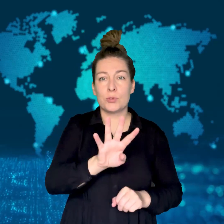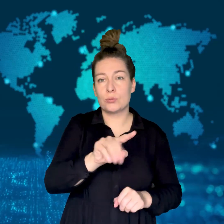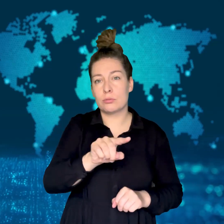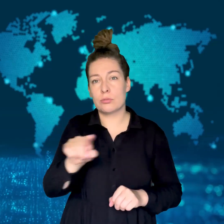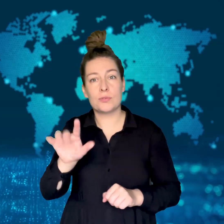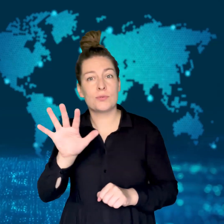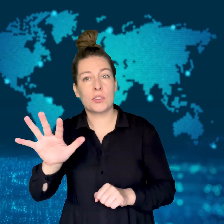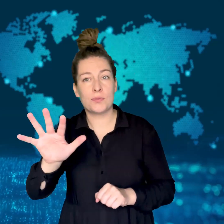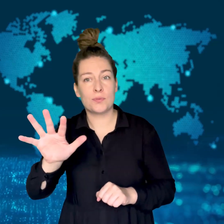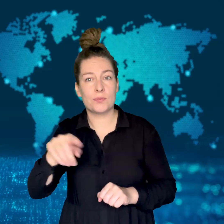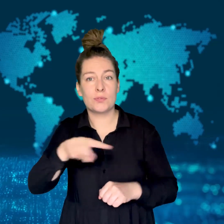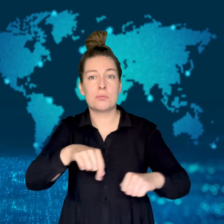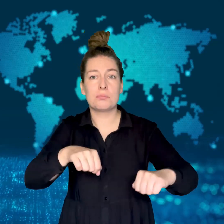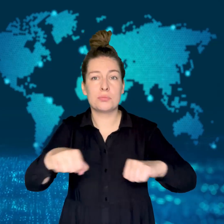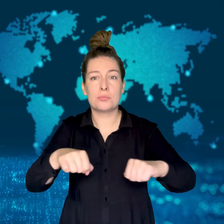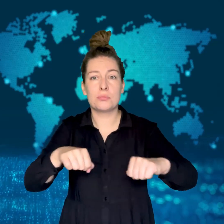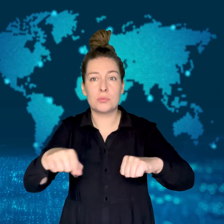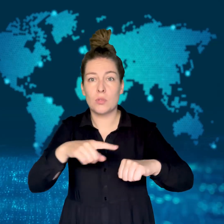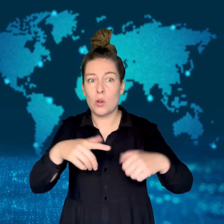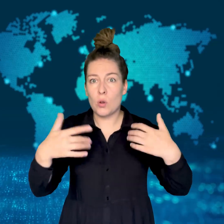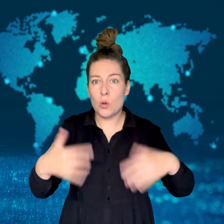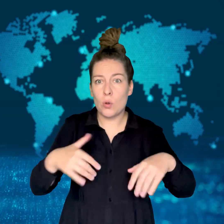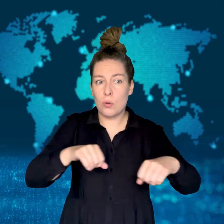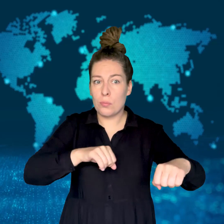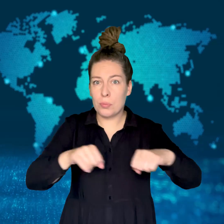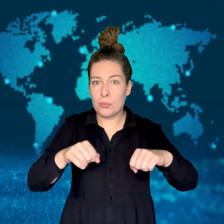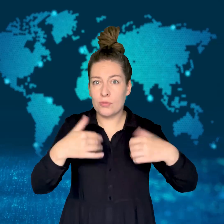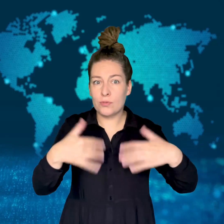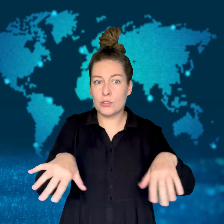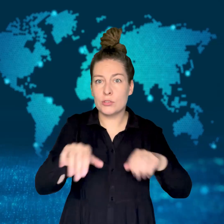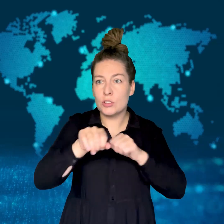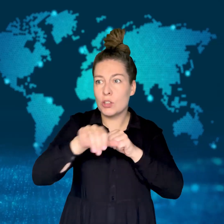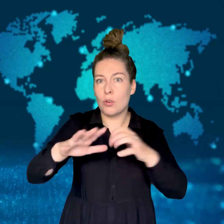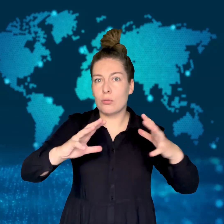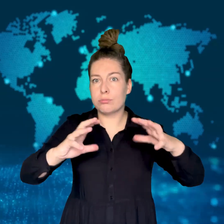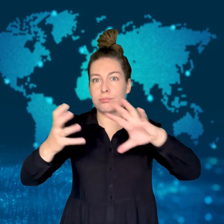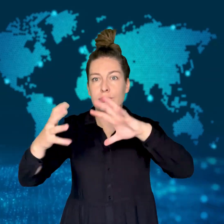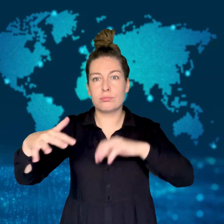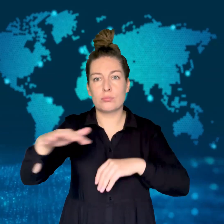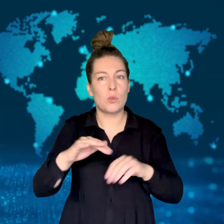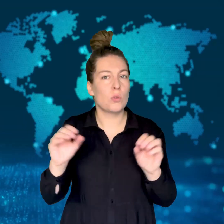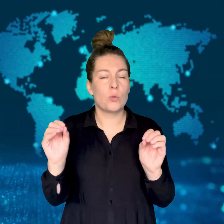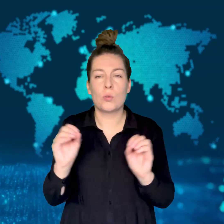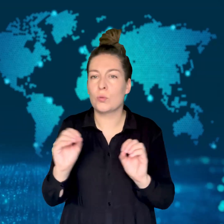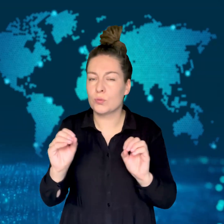The earthquakes were an indication that magma was moving below the ground,